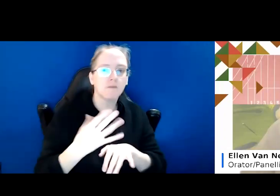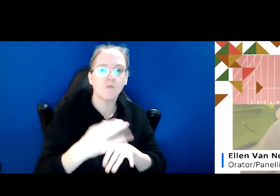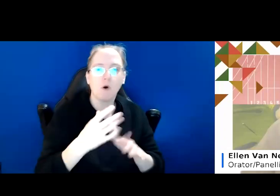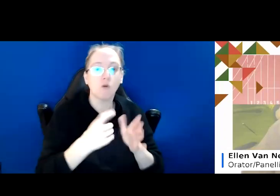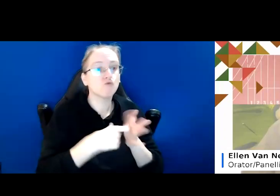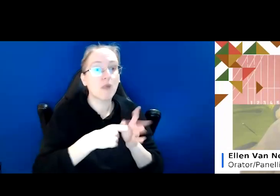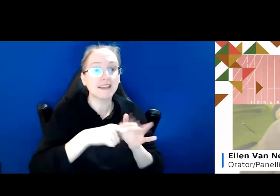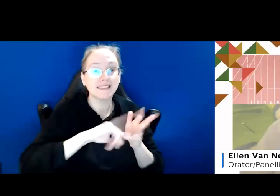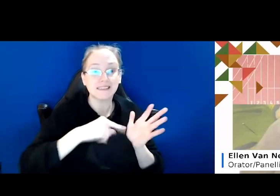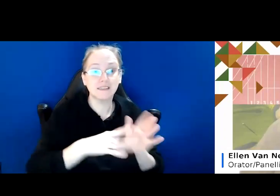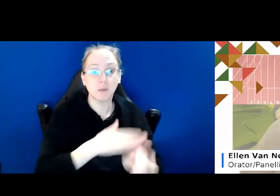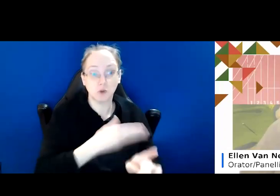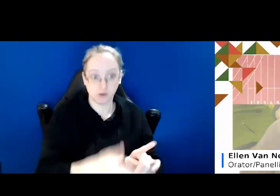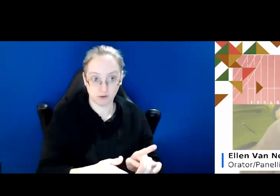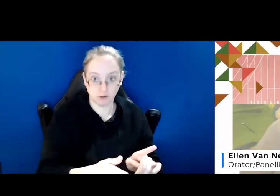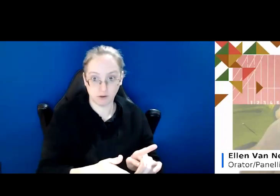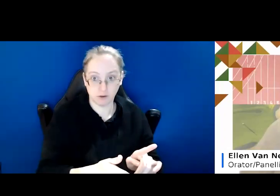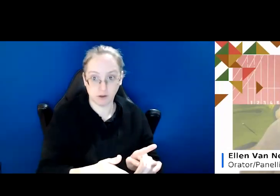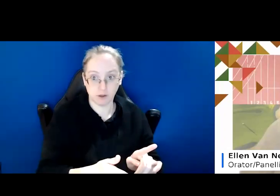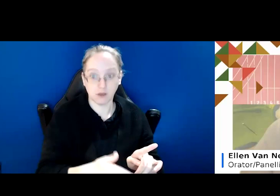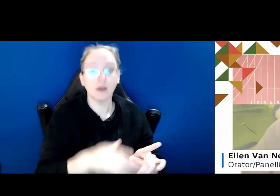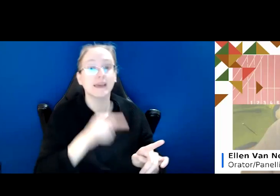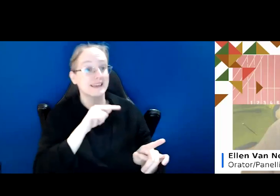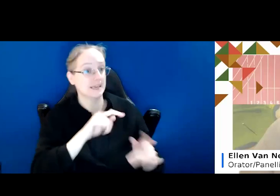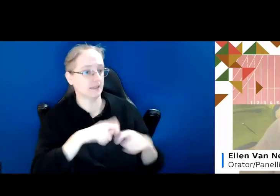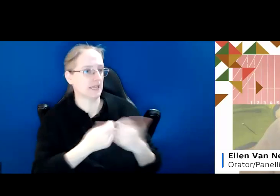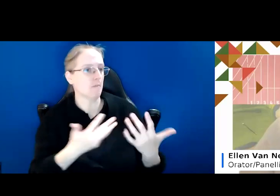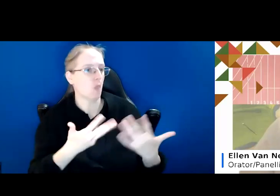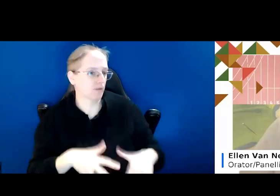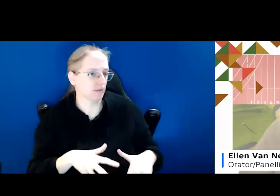and he is upset. He wants to have a word